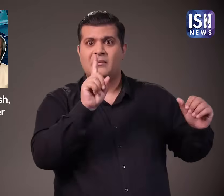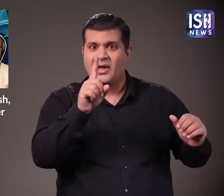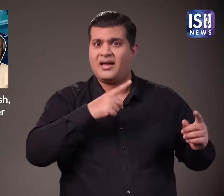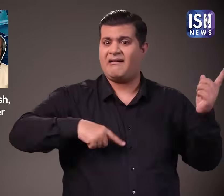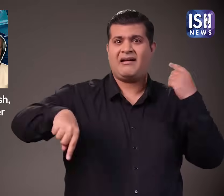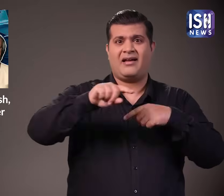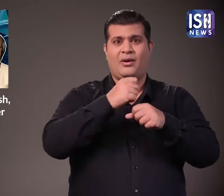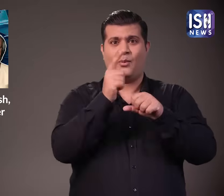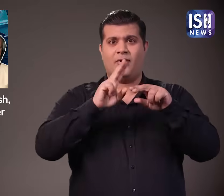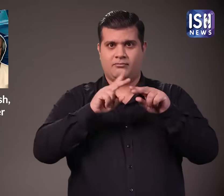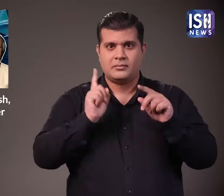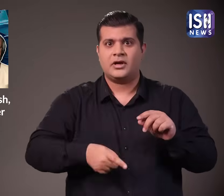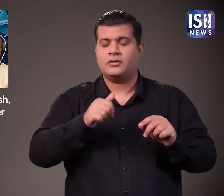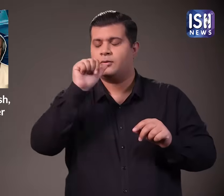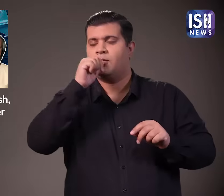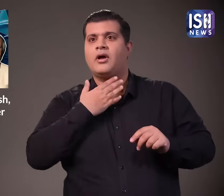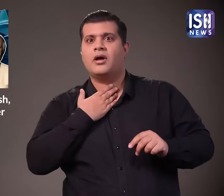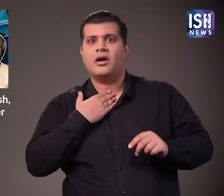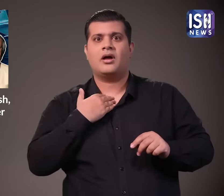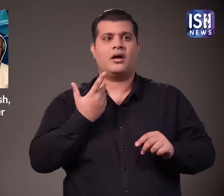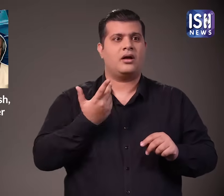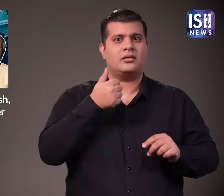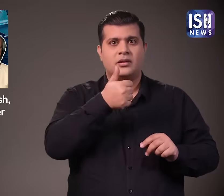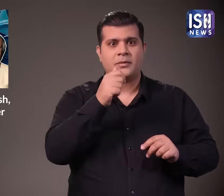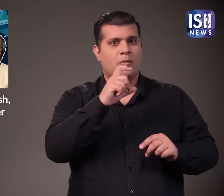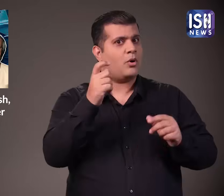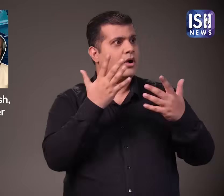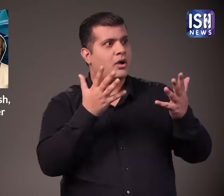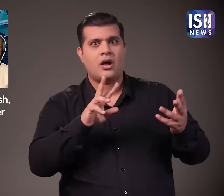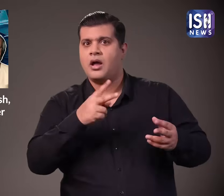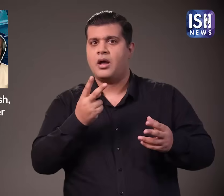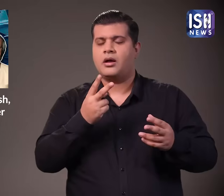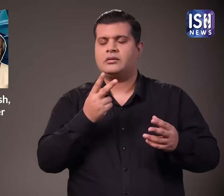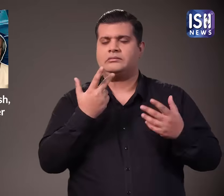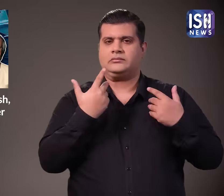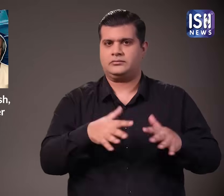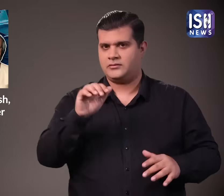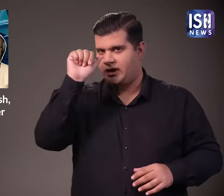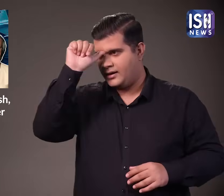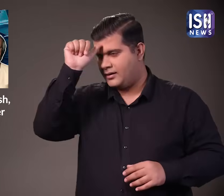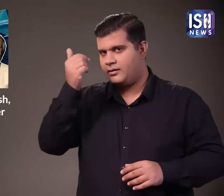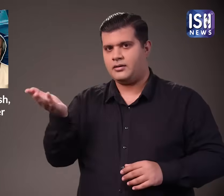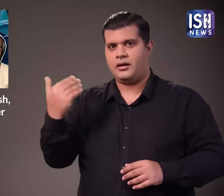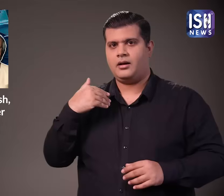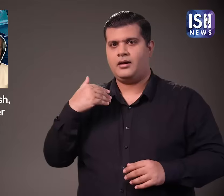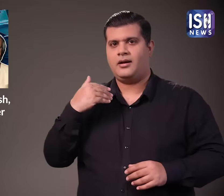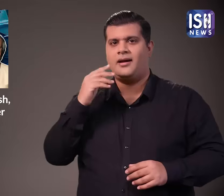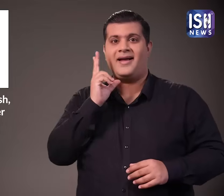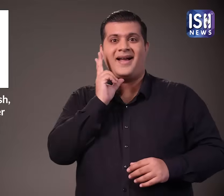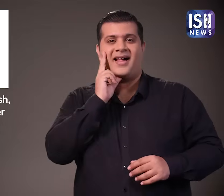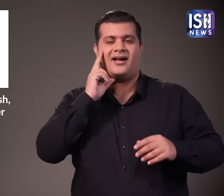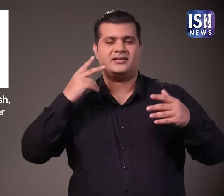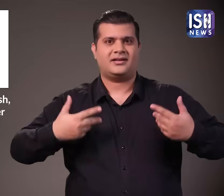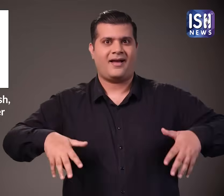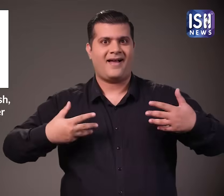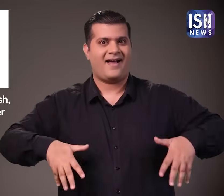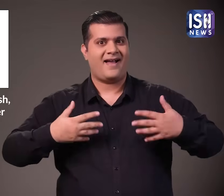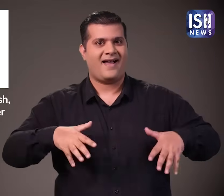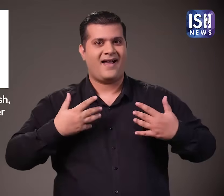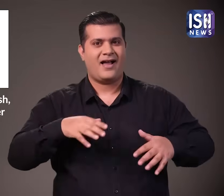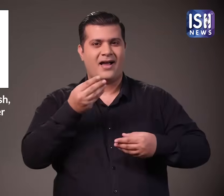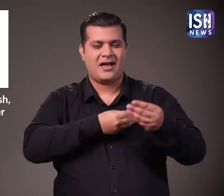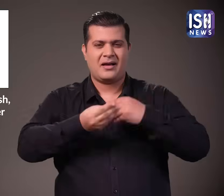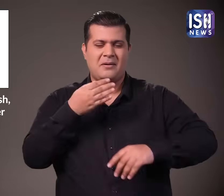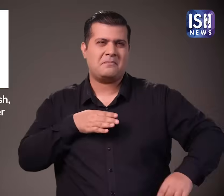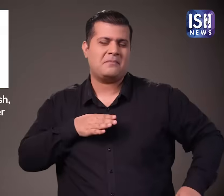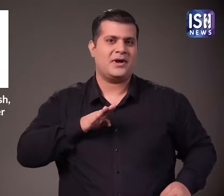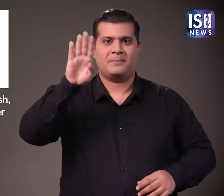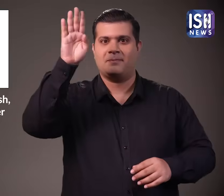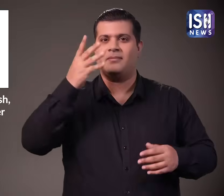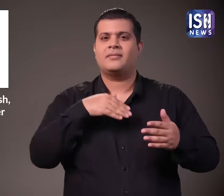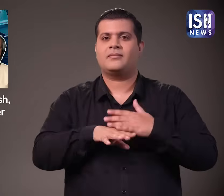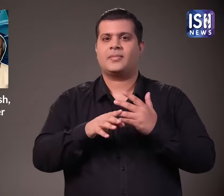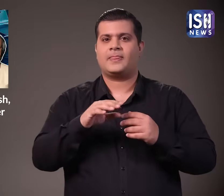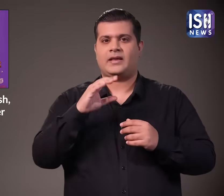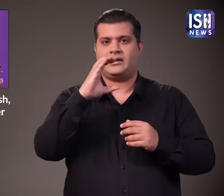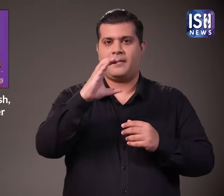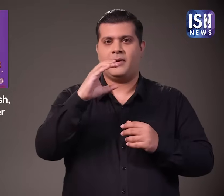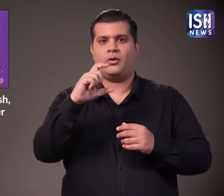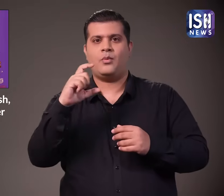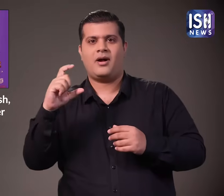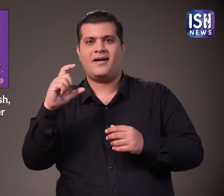But since people often need a soft drink, and non-availability of Pepsi and Coco Cola, there is demand for Indian brand, making Ambani's happy and booming its profit.